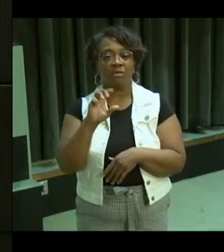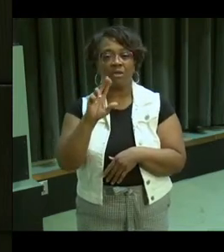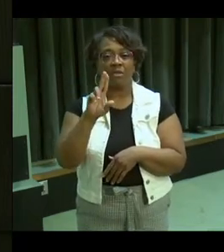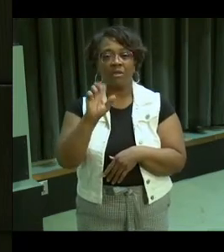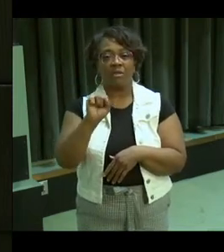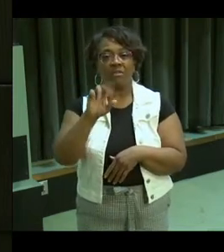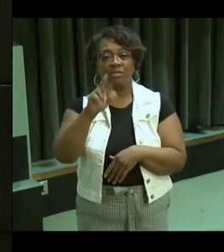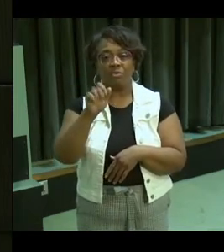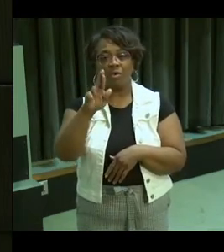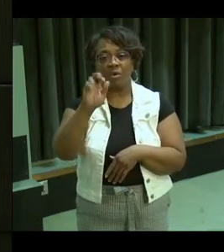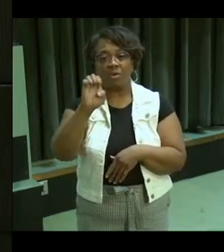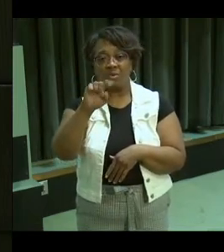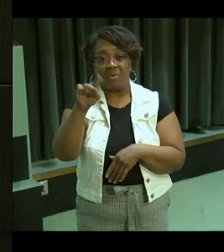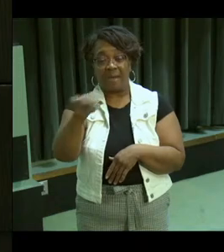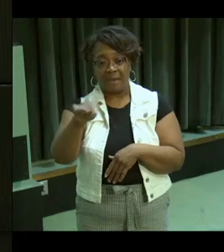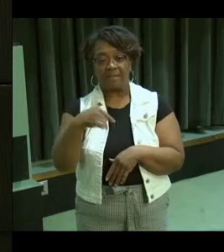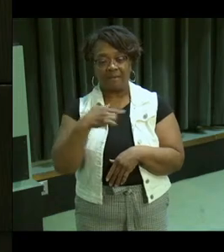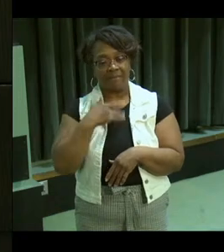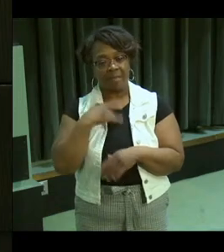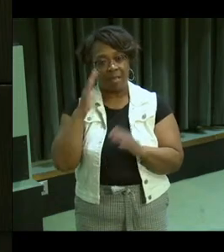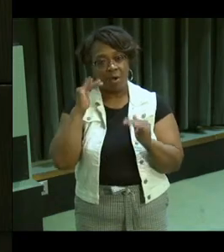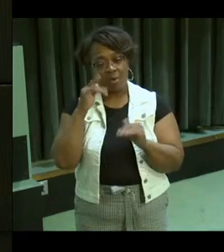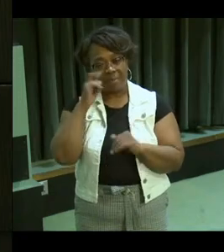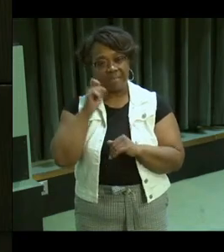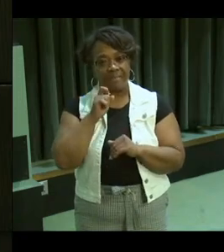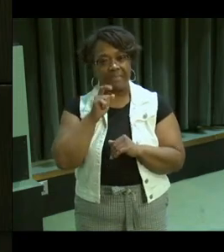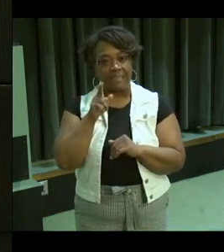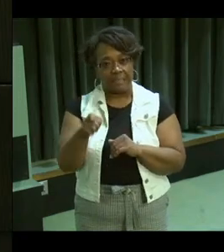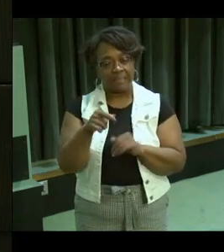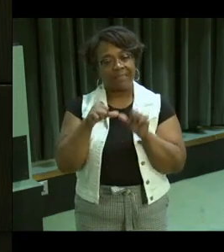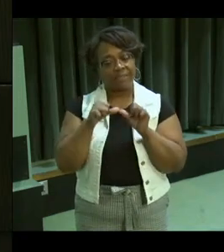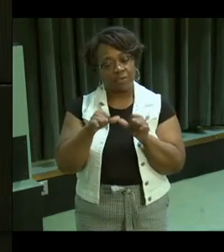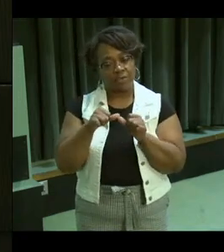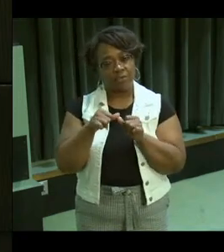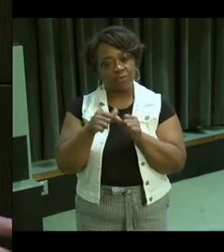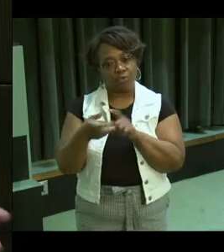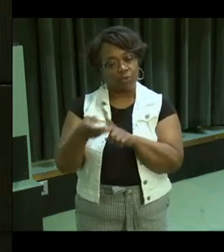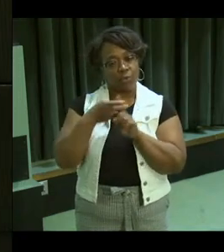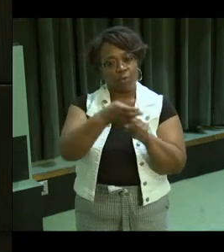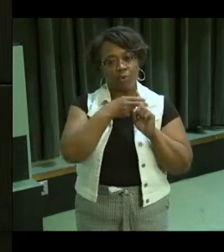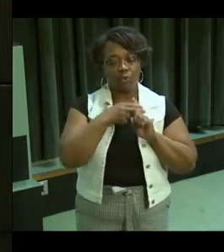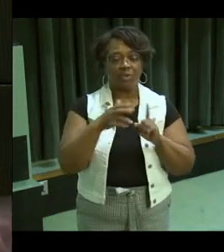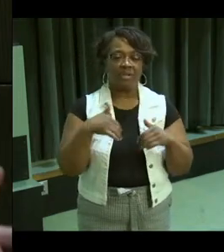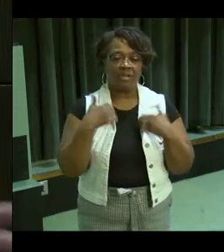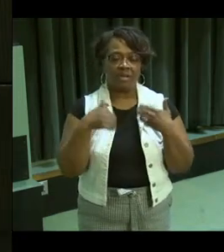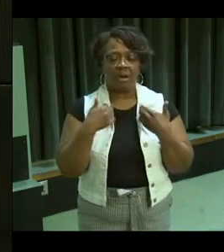that, you know, he continues to